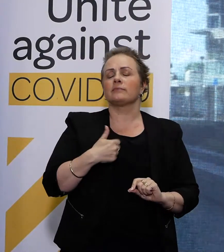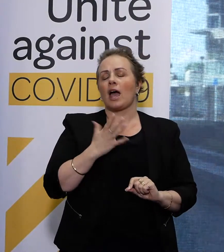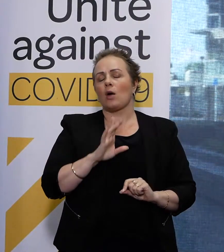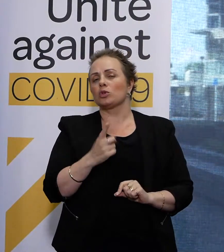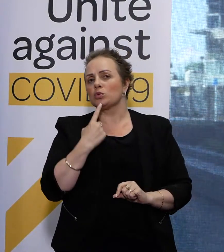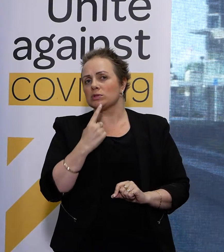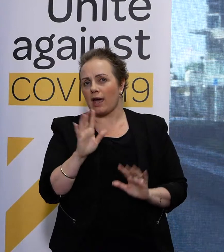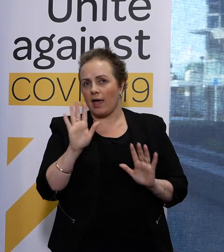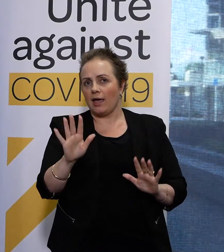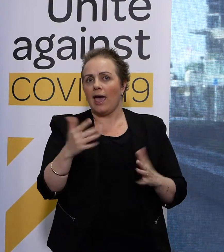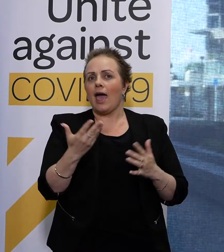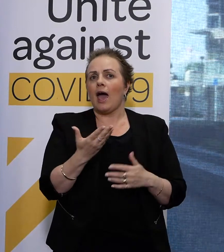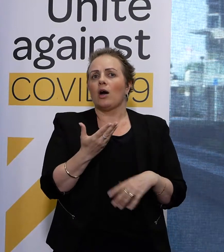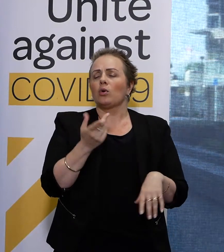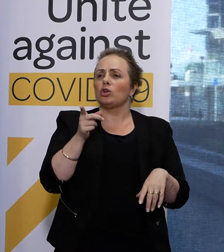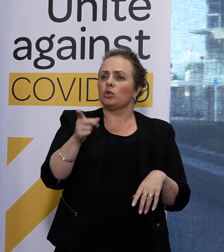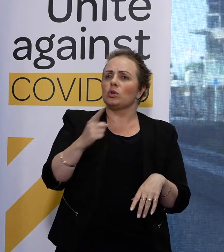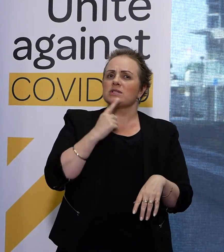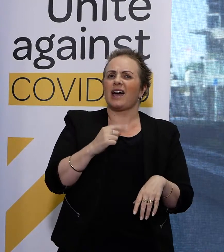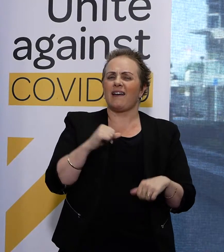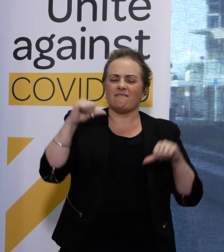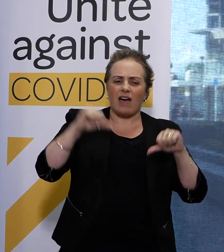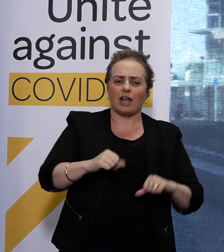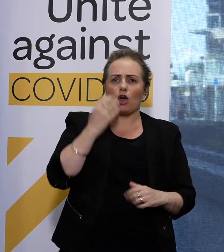of all on this word failings.